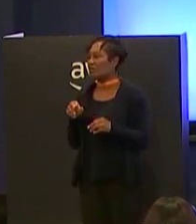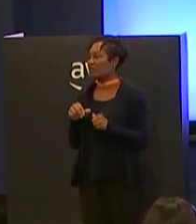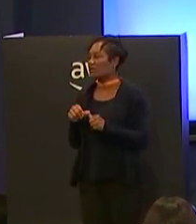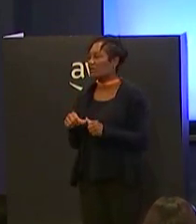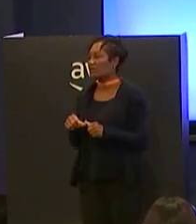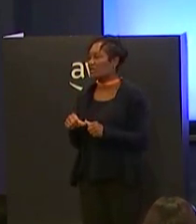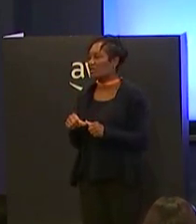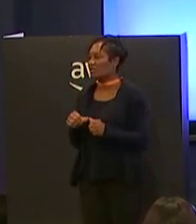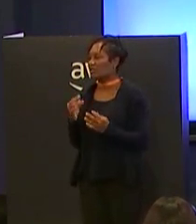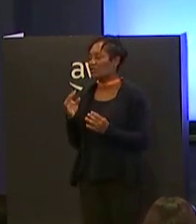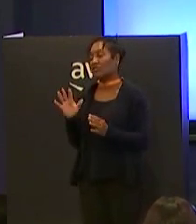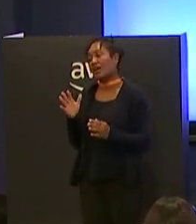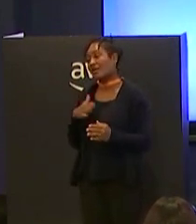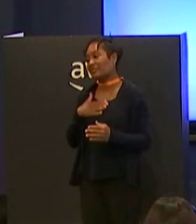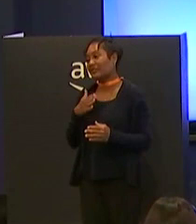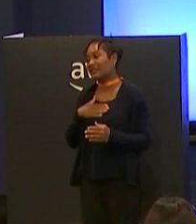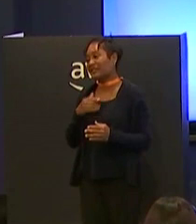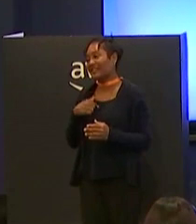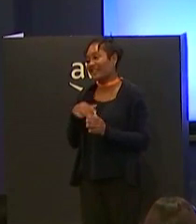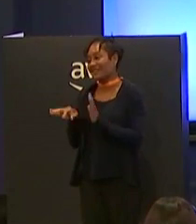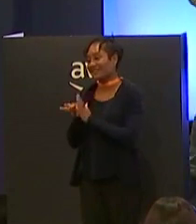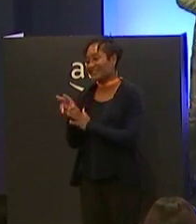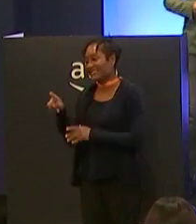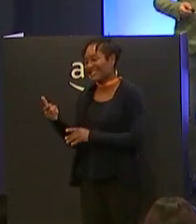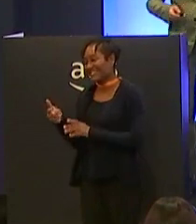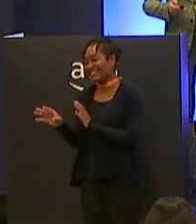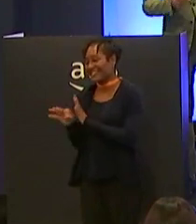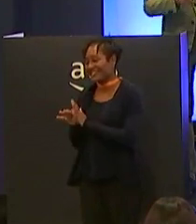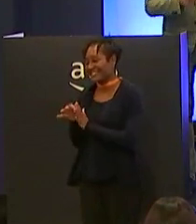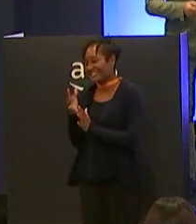And I'm glad I didn't choose the first option and that I went with the second option.